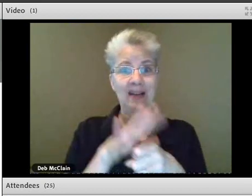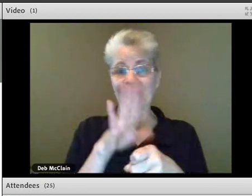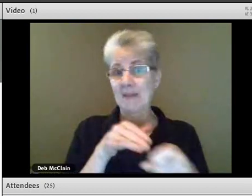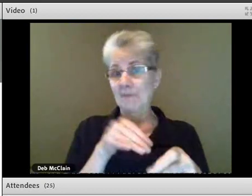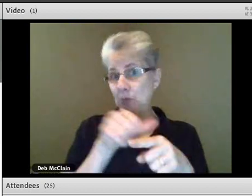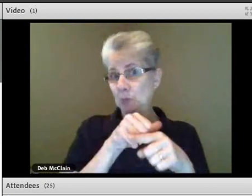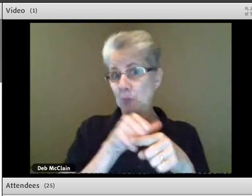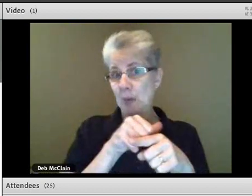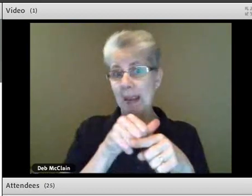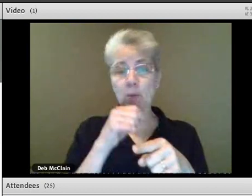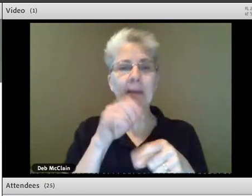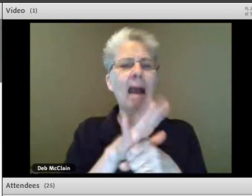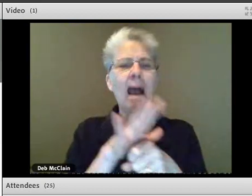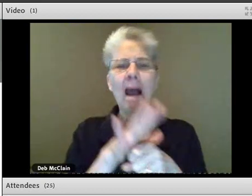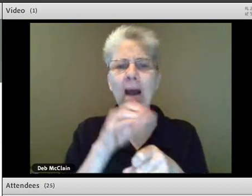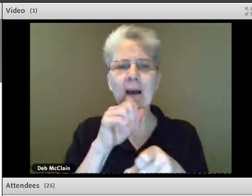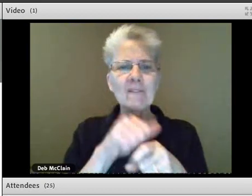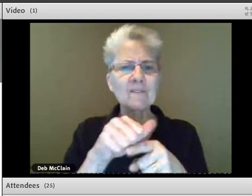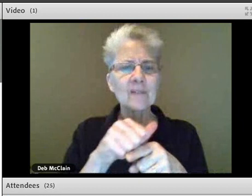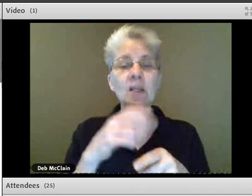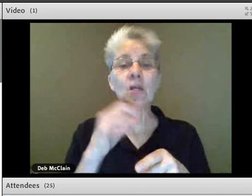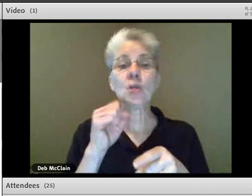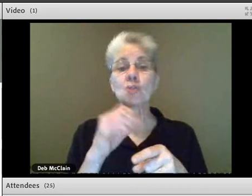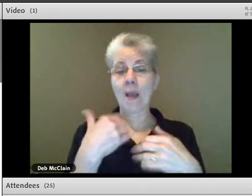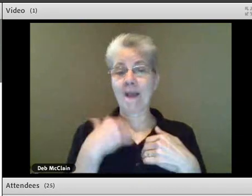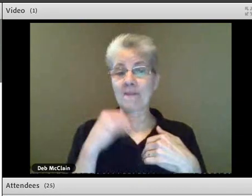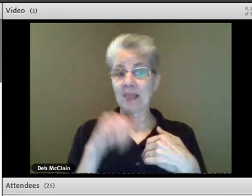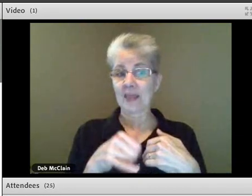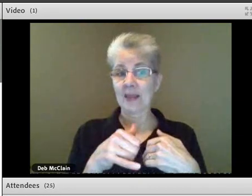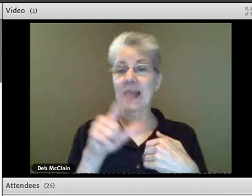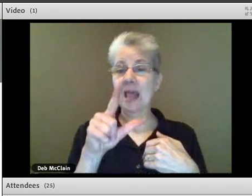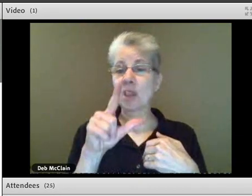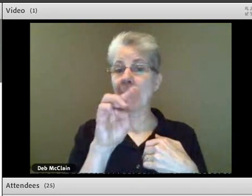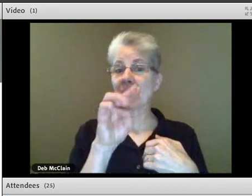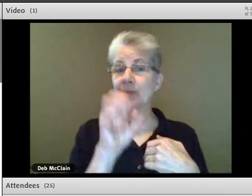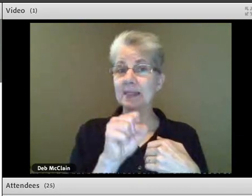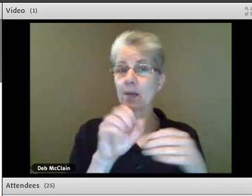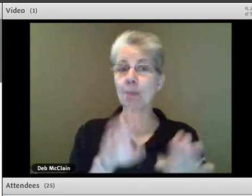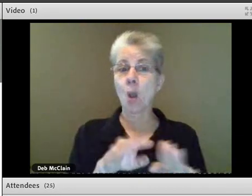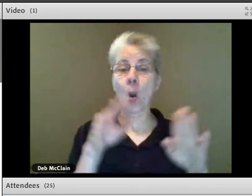or they didn't get enough training, and so by having this learning management system available to them,